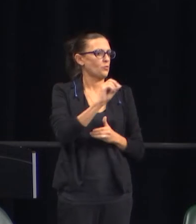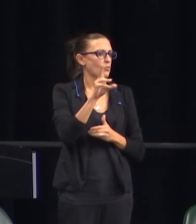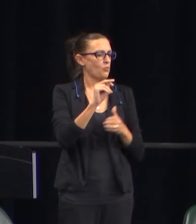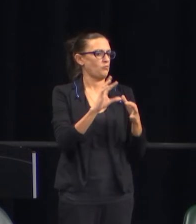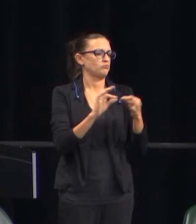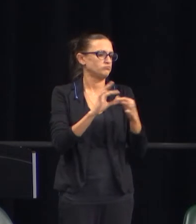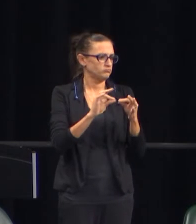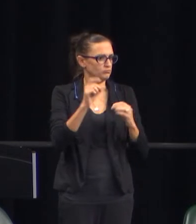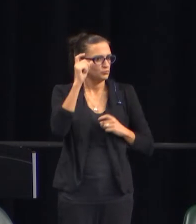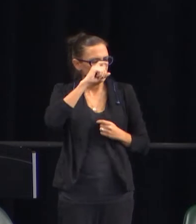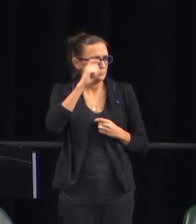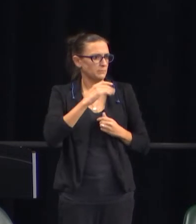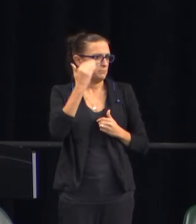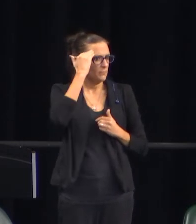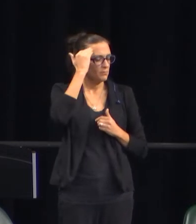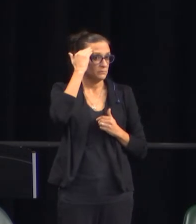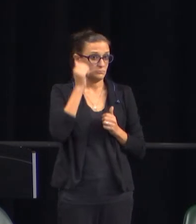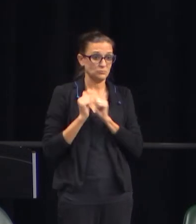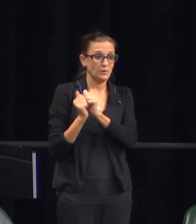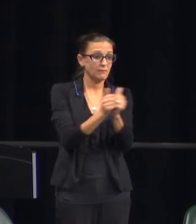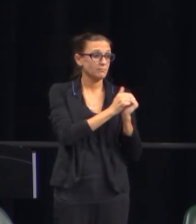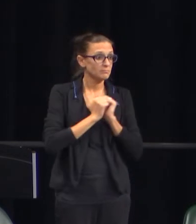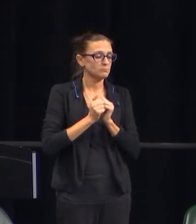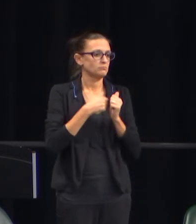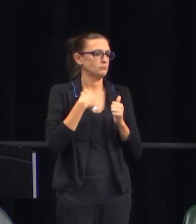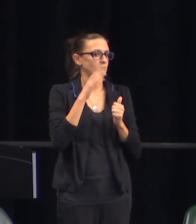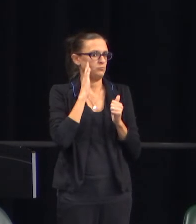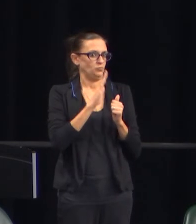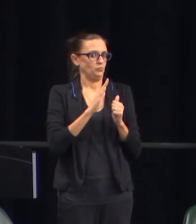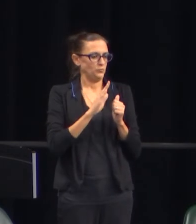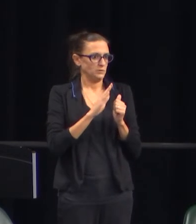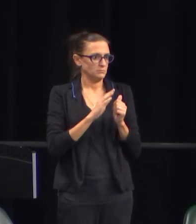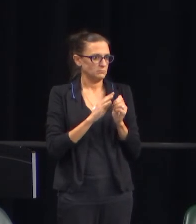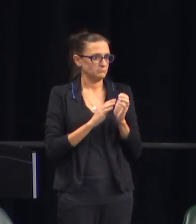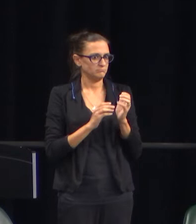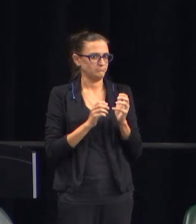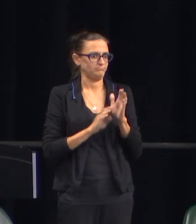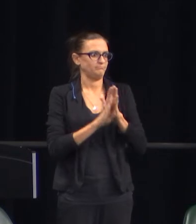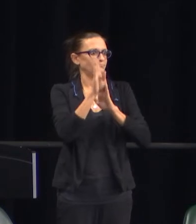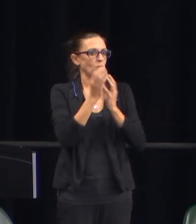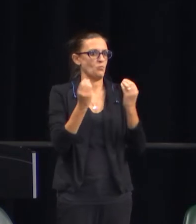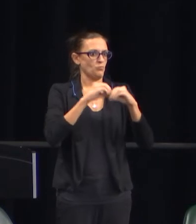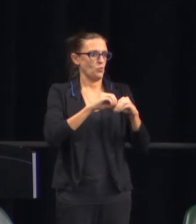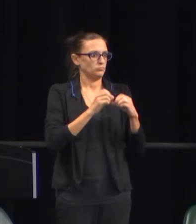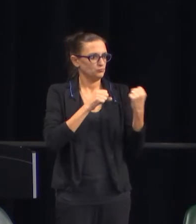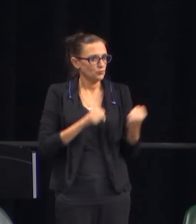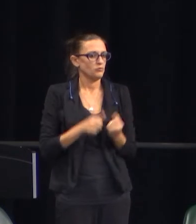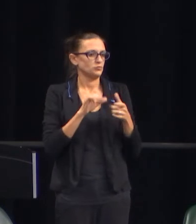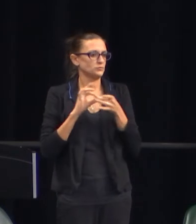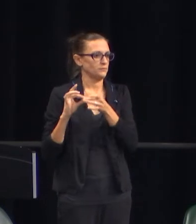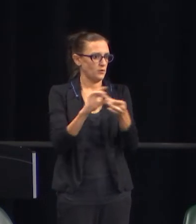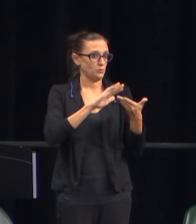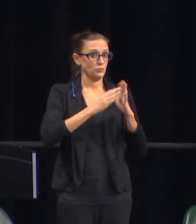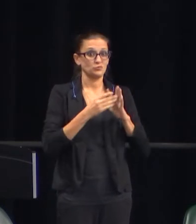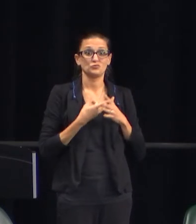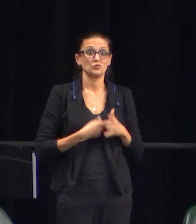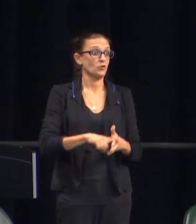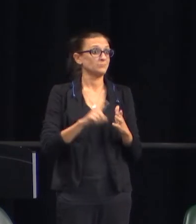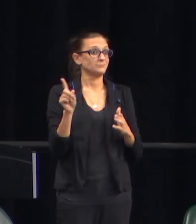Together we will build a stronger, more unified community. It starts at your alma mater,